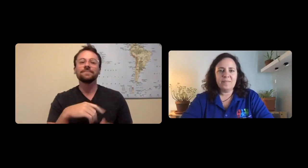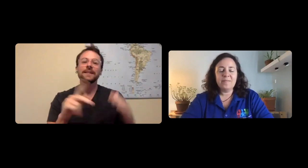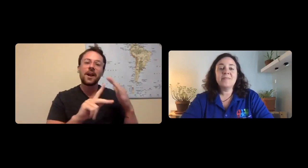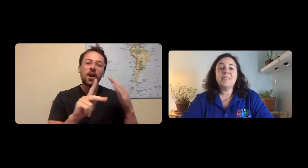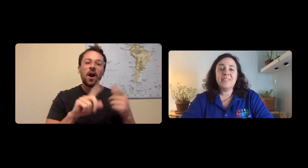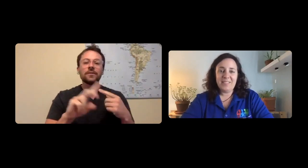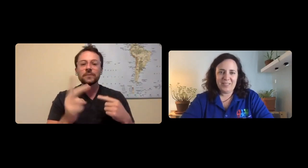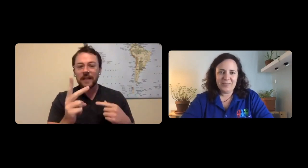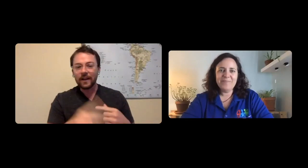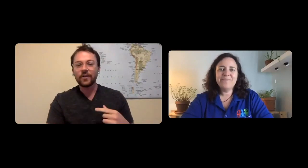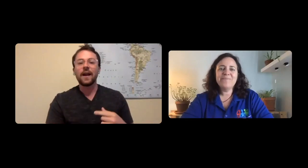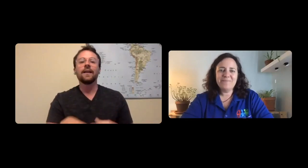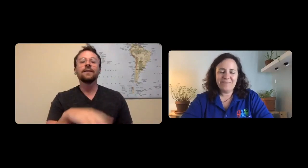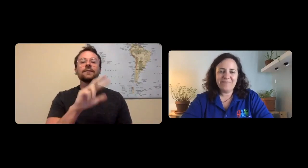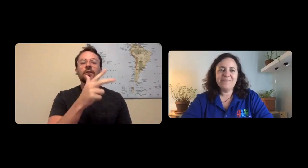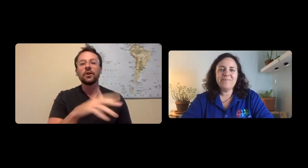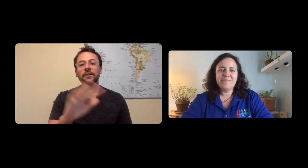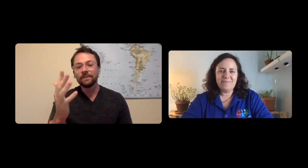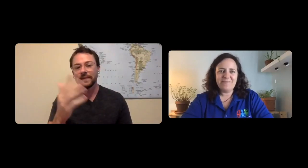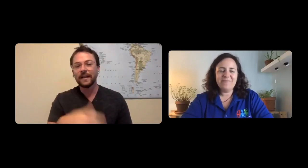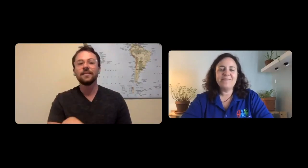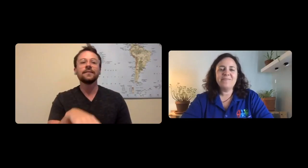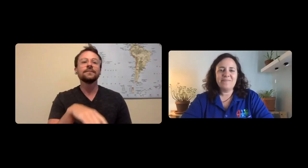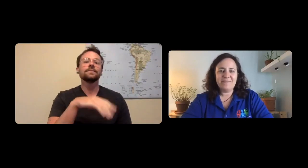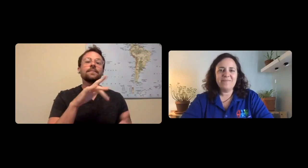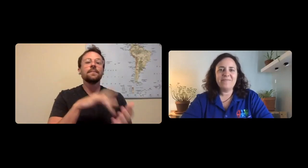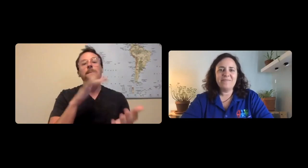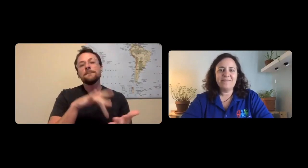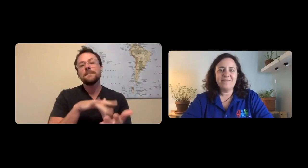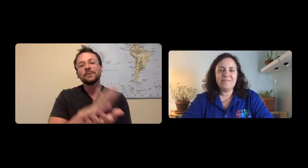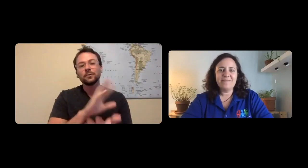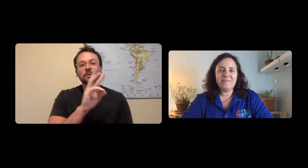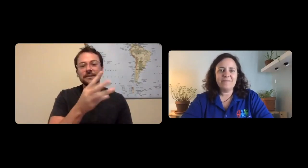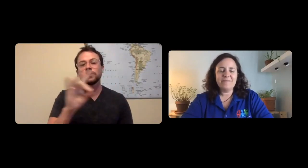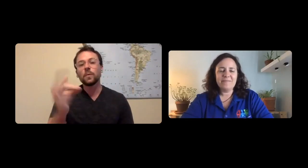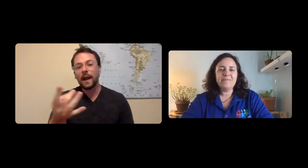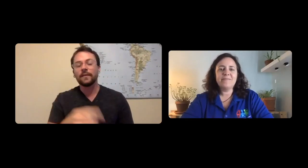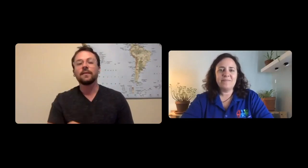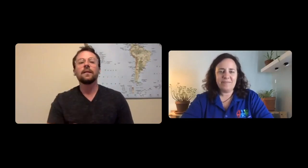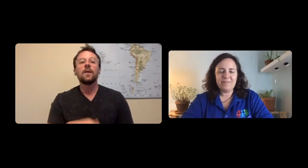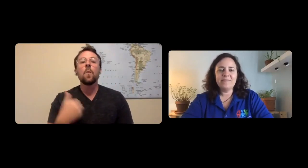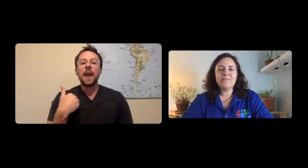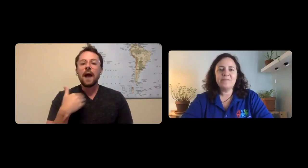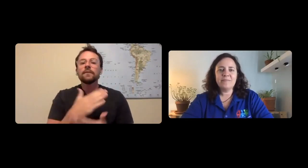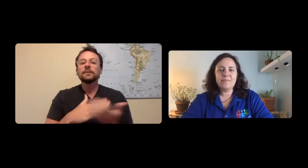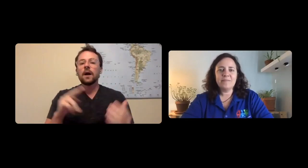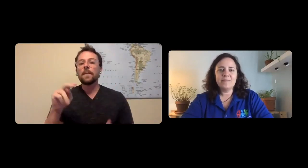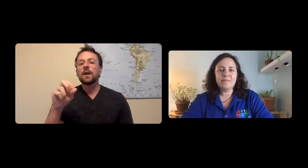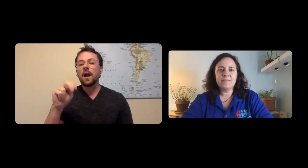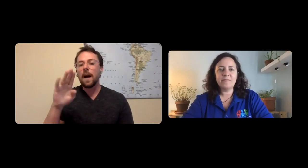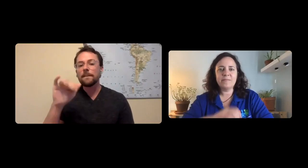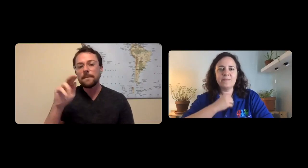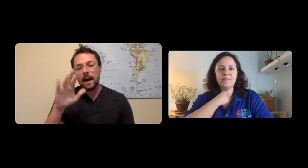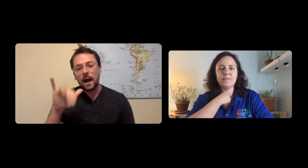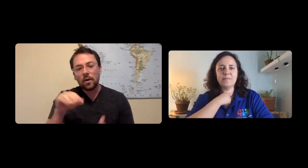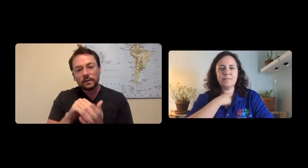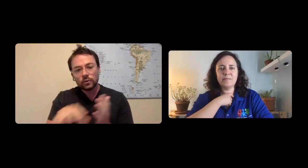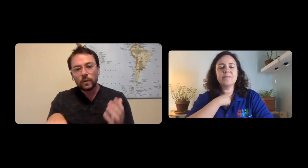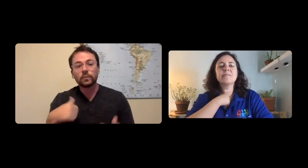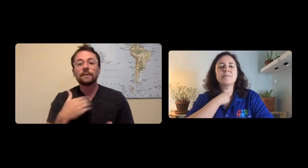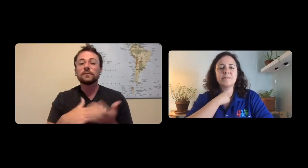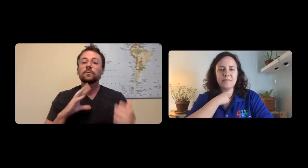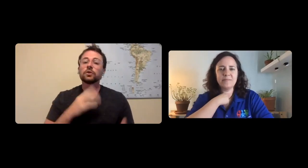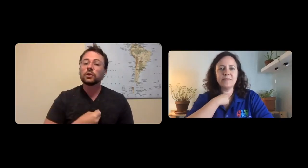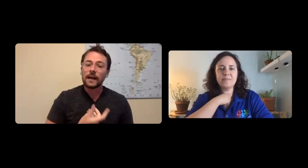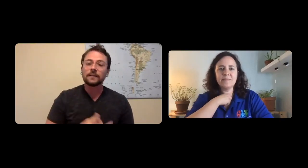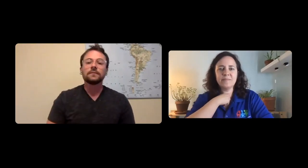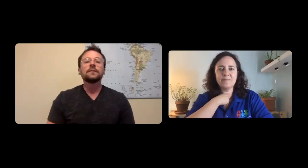So we went to the other departments K through 2, 3 through 5th and 6th through 8th and talked